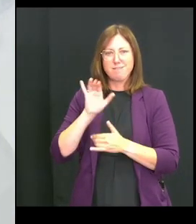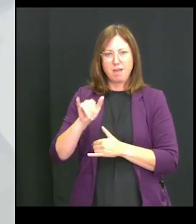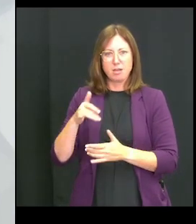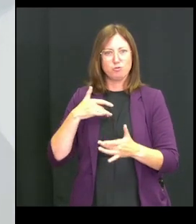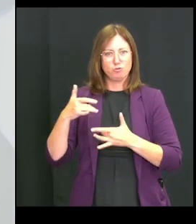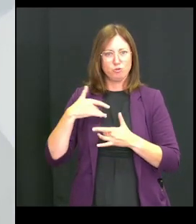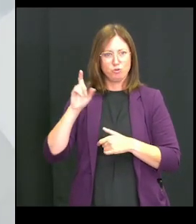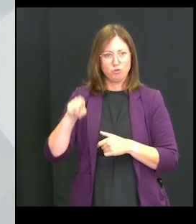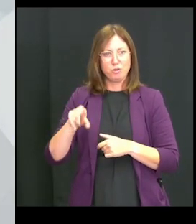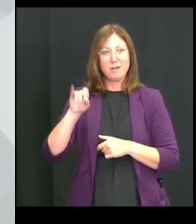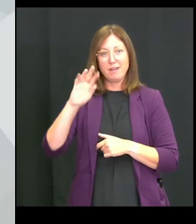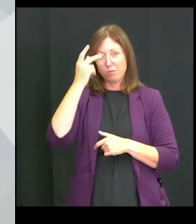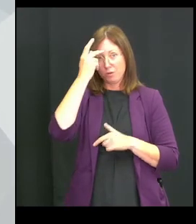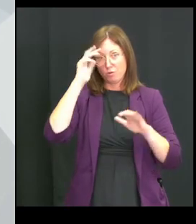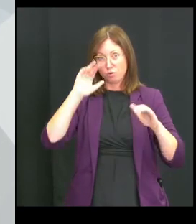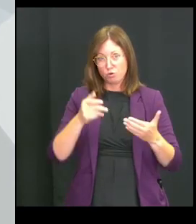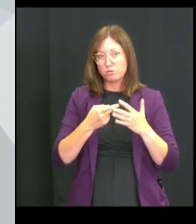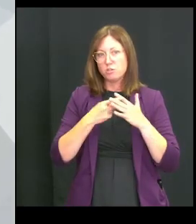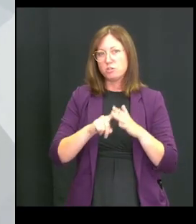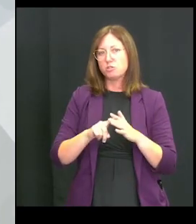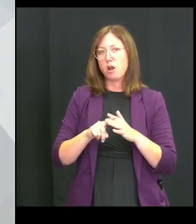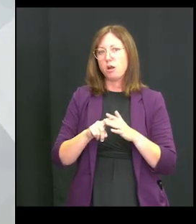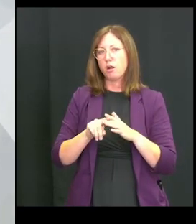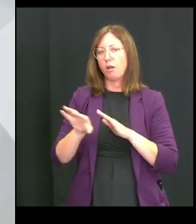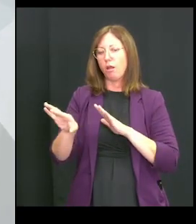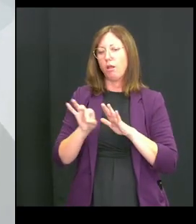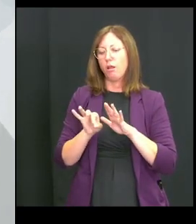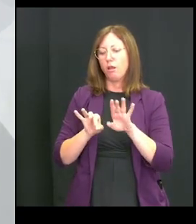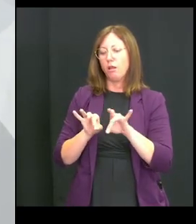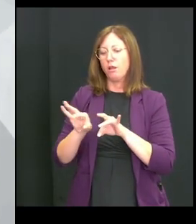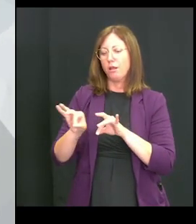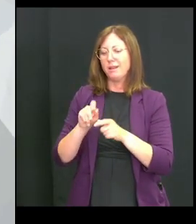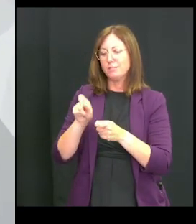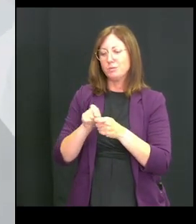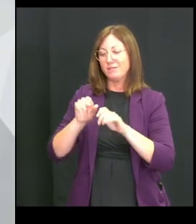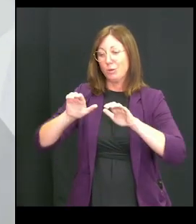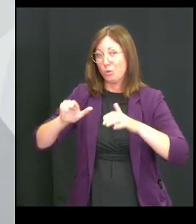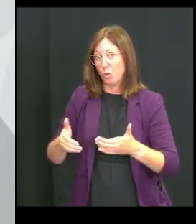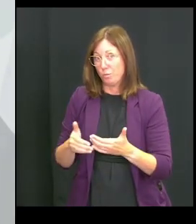is if political parties start making those choices in that sort of fashion.